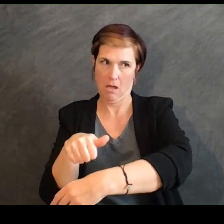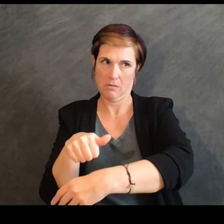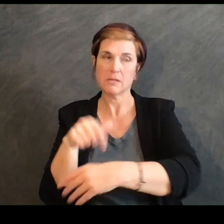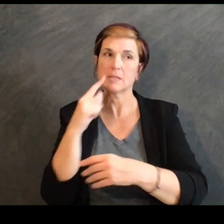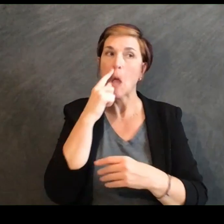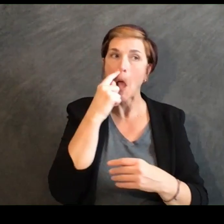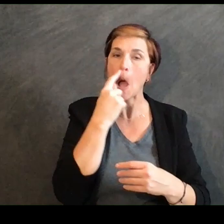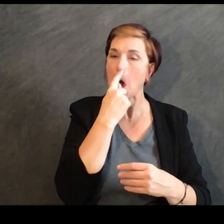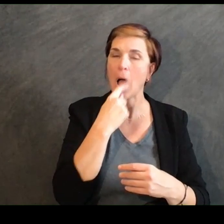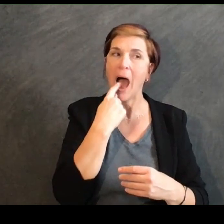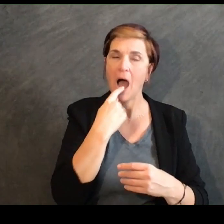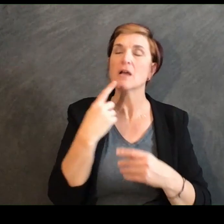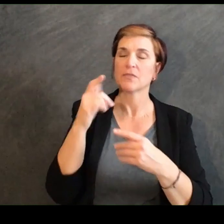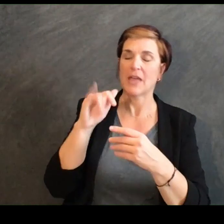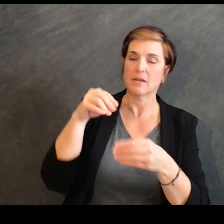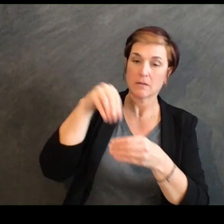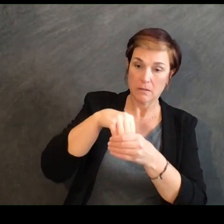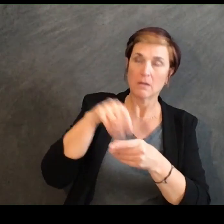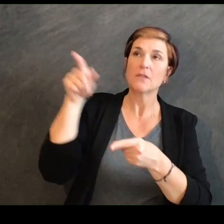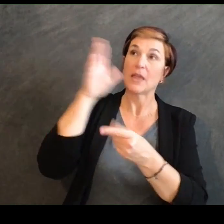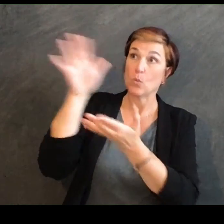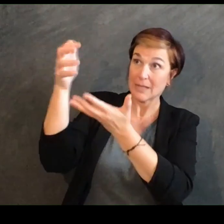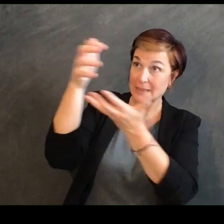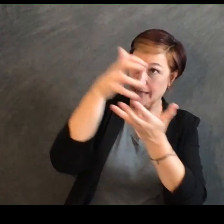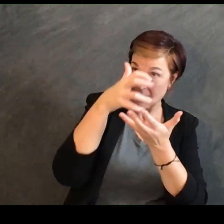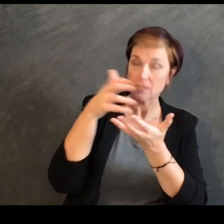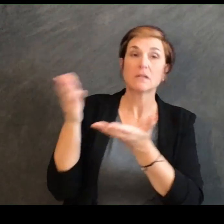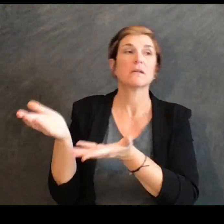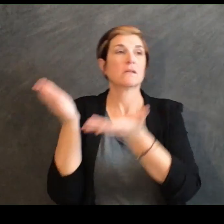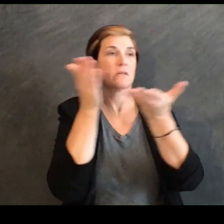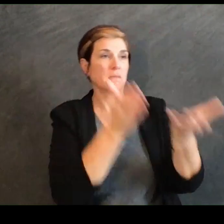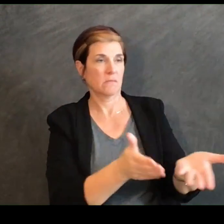hospitals and then they will arrange to pick that up the important piece in this